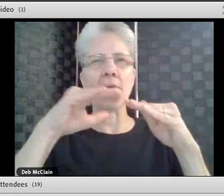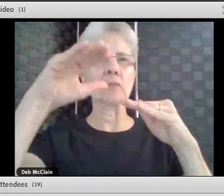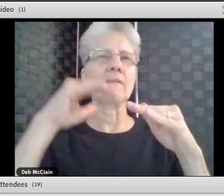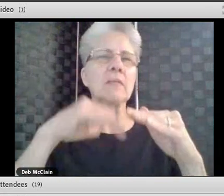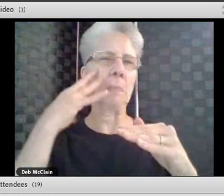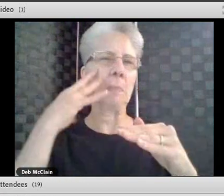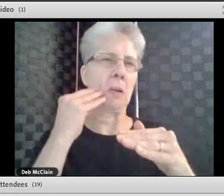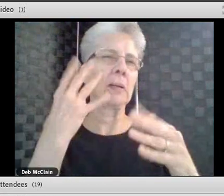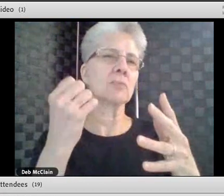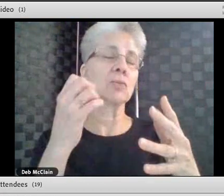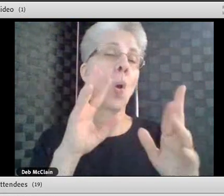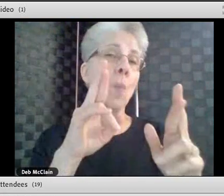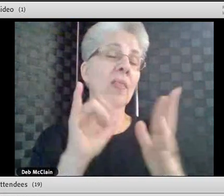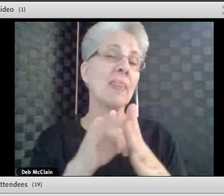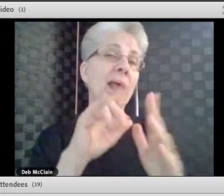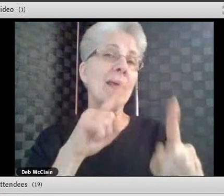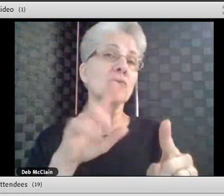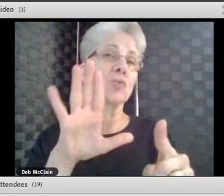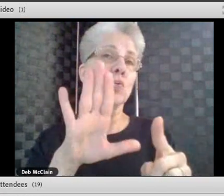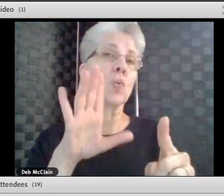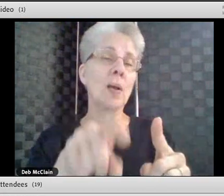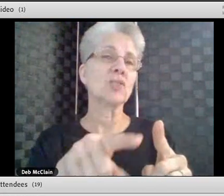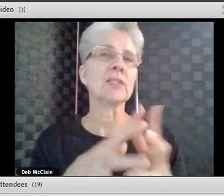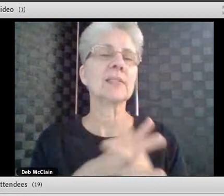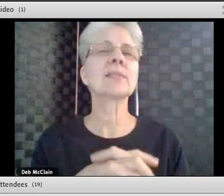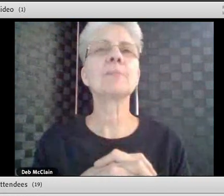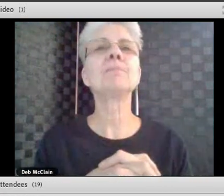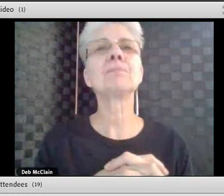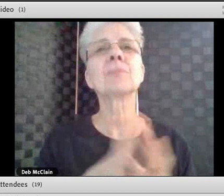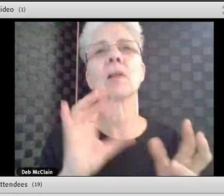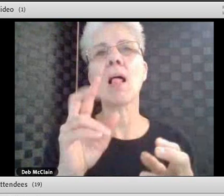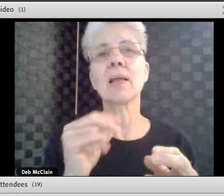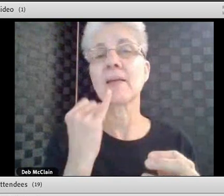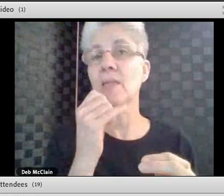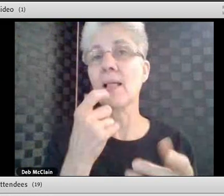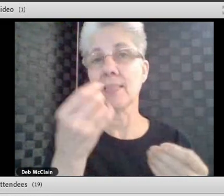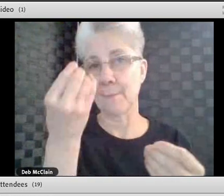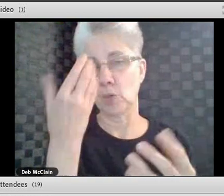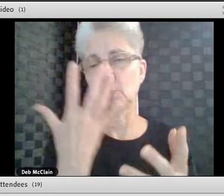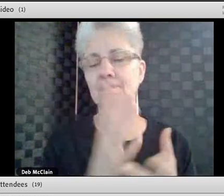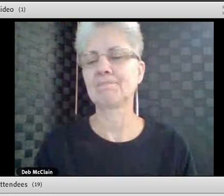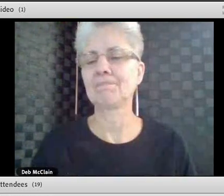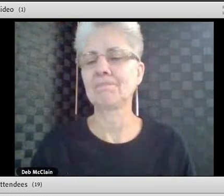So we have varying levels of experience, so hopefully that answers a lot of your questions, Colin.